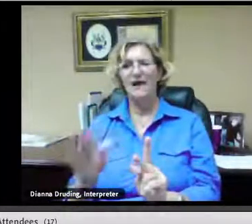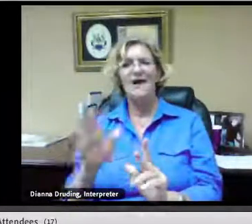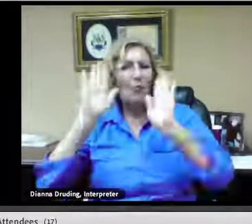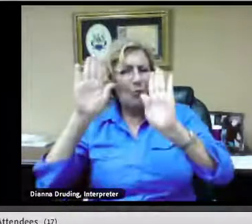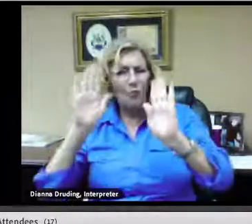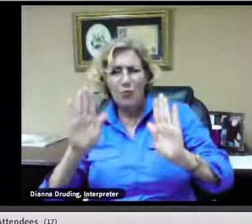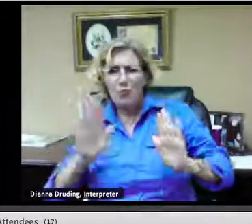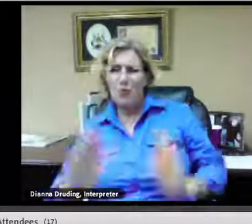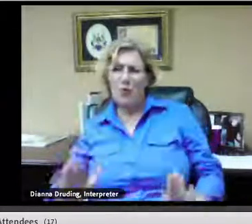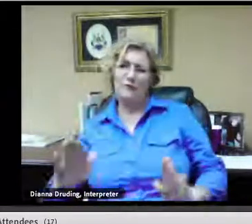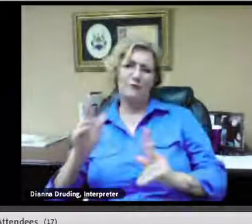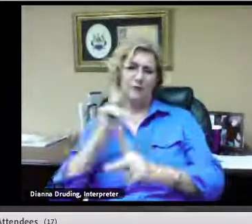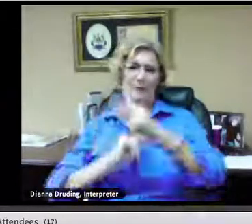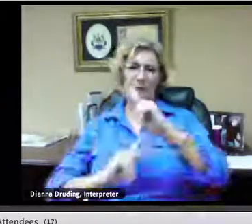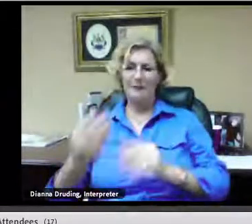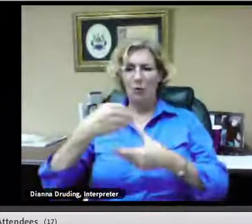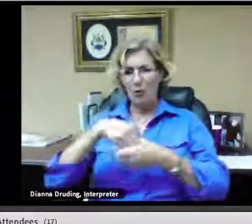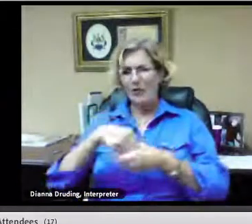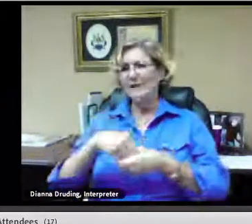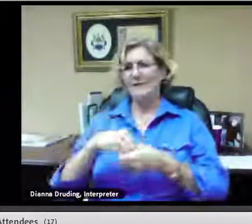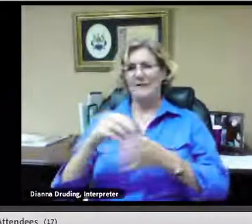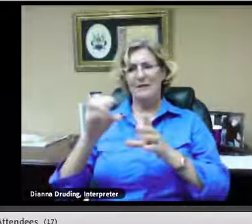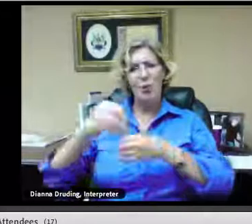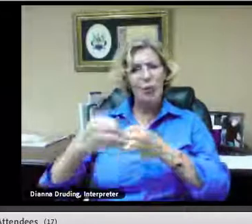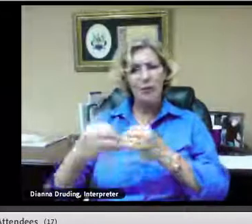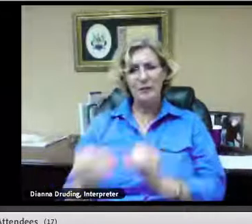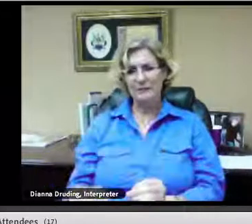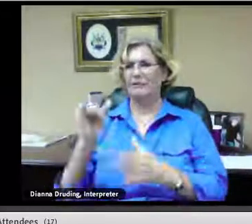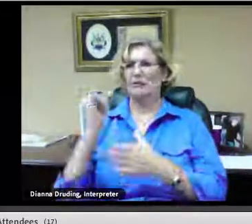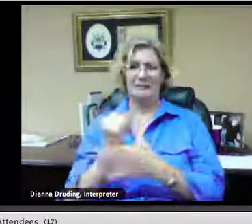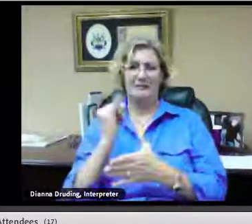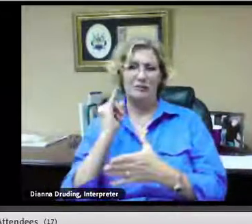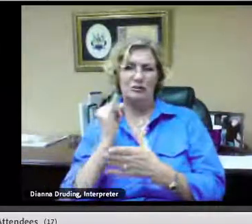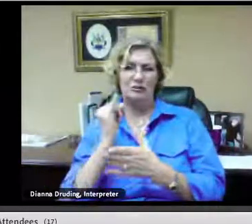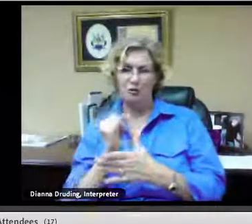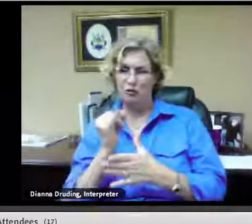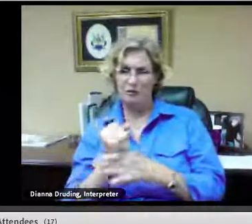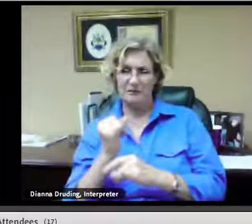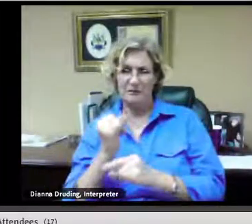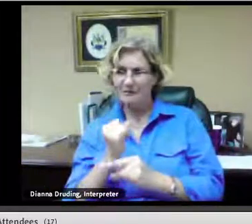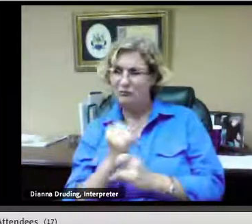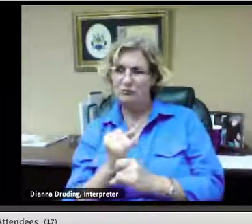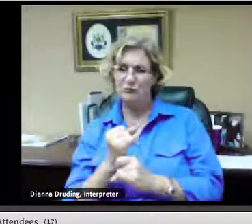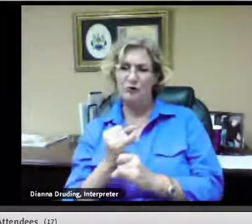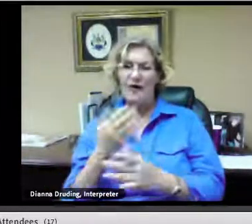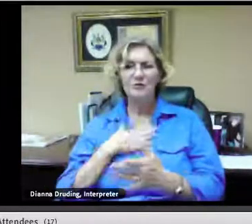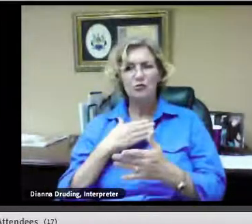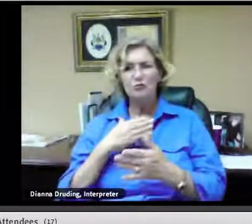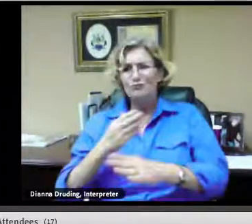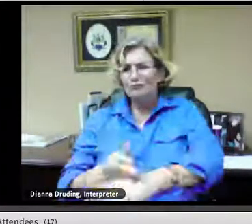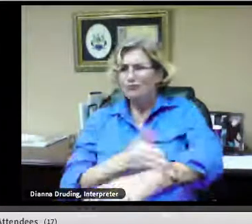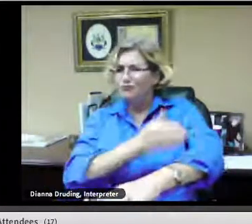making a difference every day to increase accessibility for people who have been labeled with disabilities.